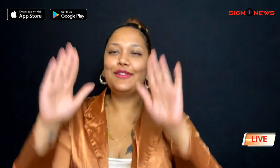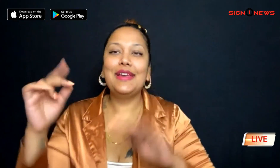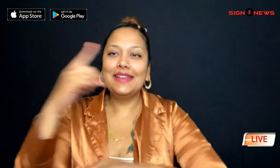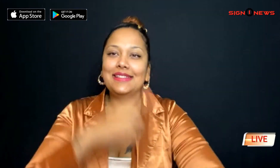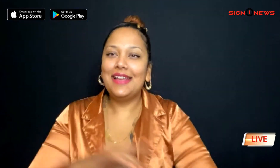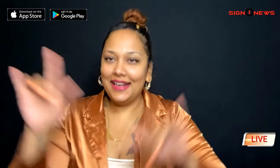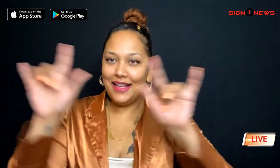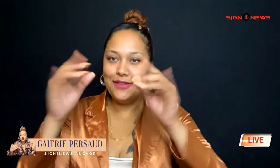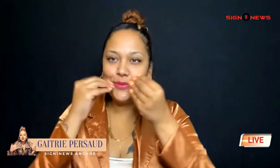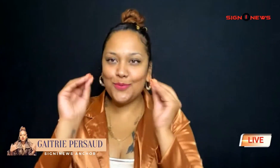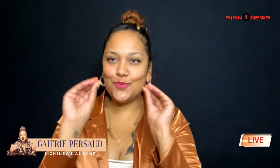day